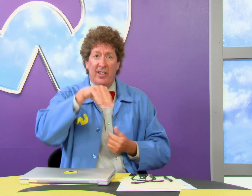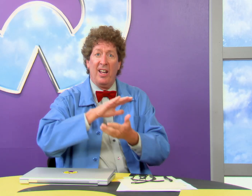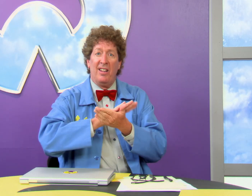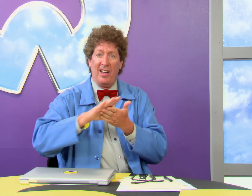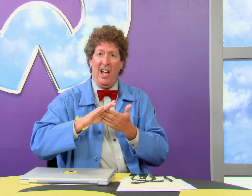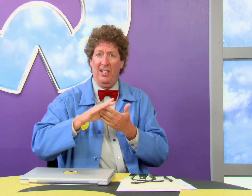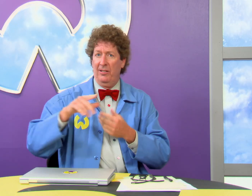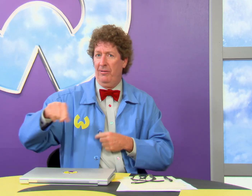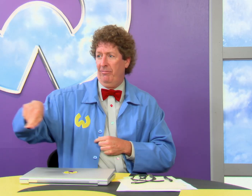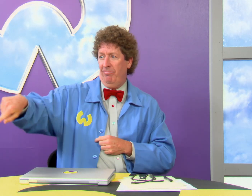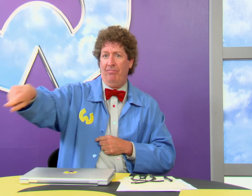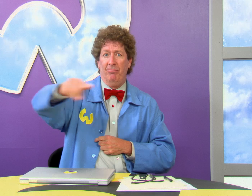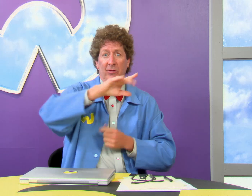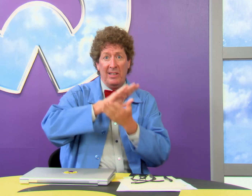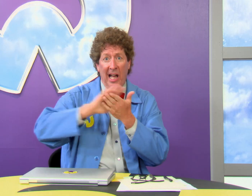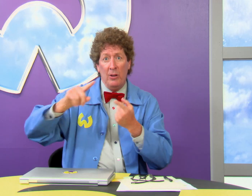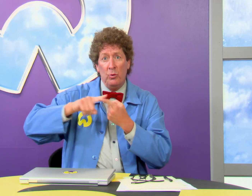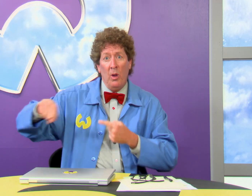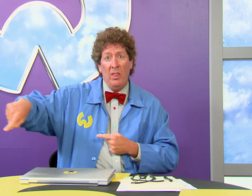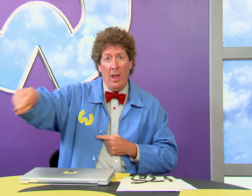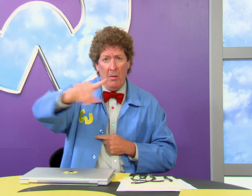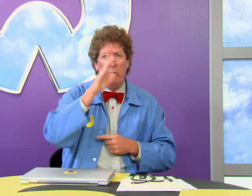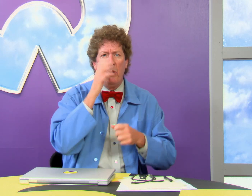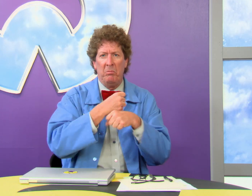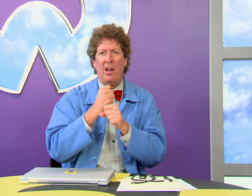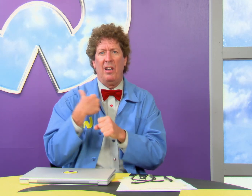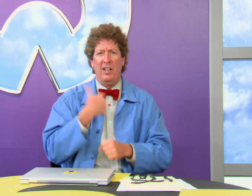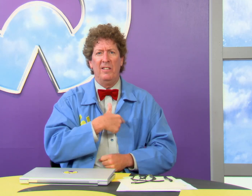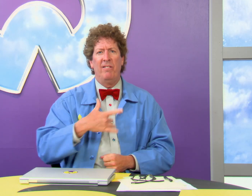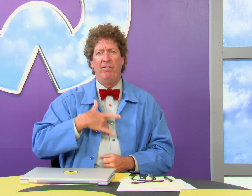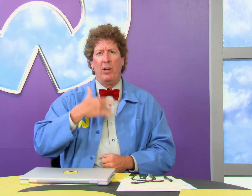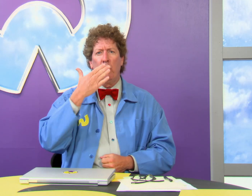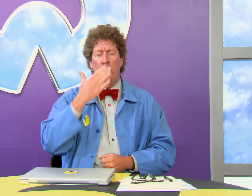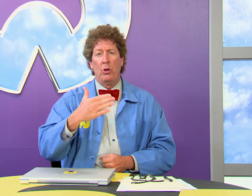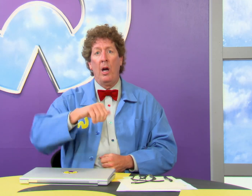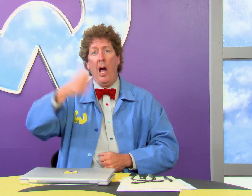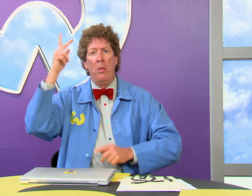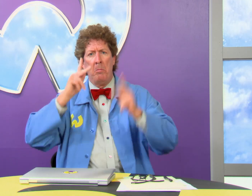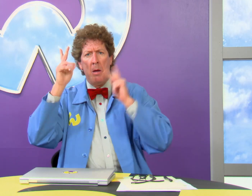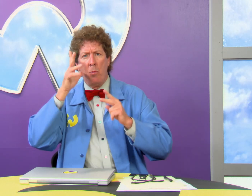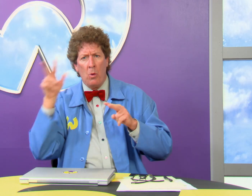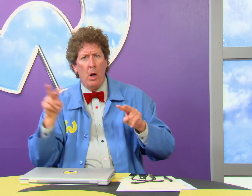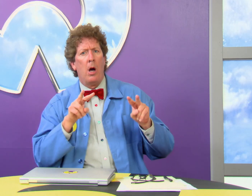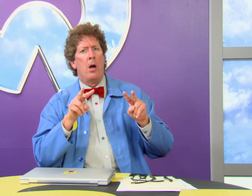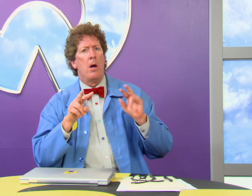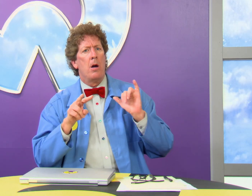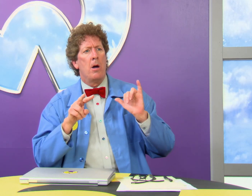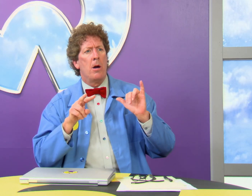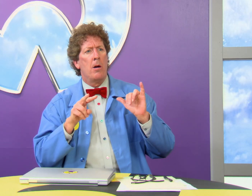WHEN WE ARE NICE TO THEM, WE FEEL GOOD. OTHERS WILL SEE IT. YOU SET AN EXAMPLE FOR THEM.